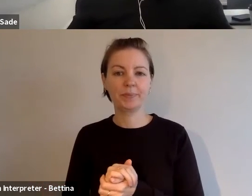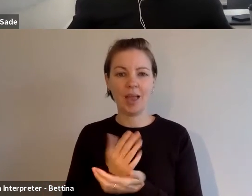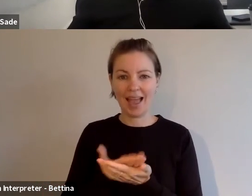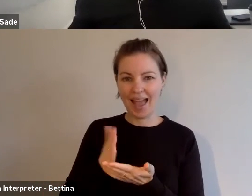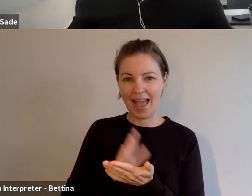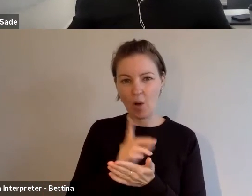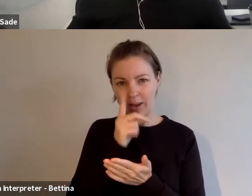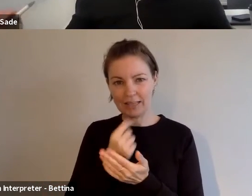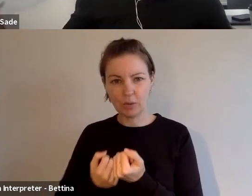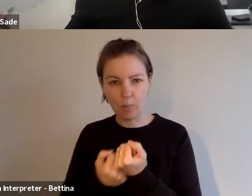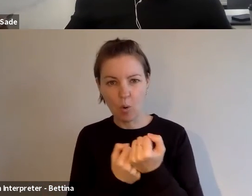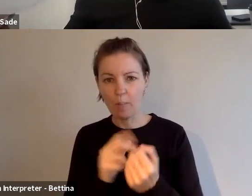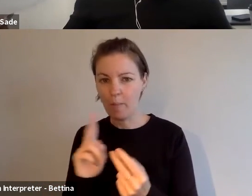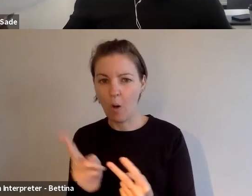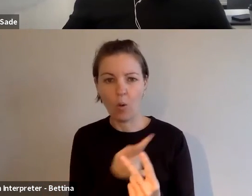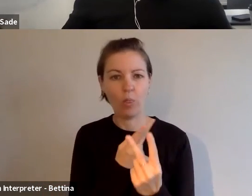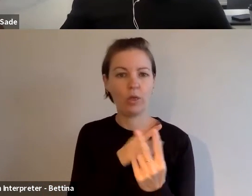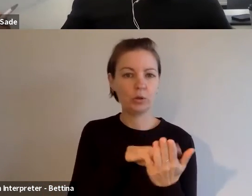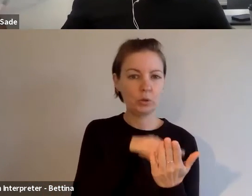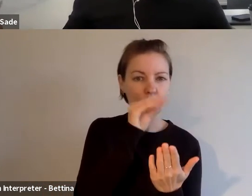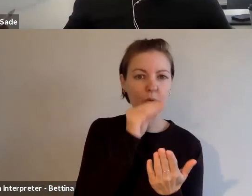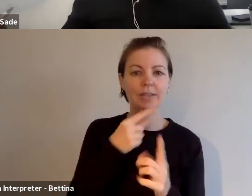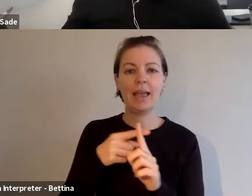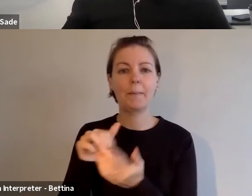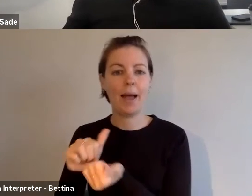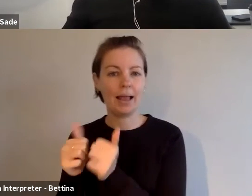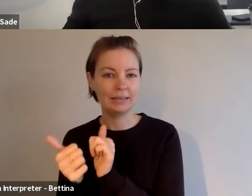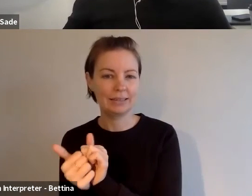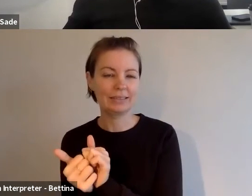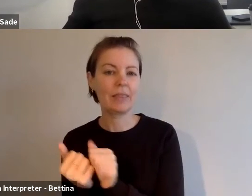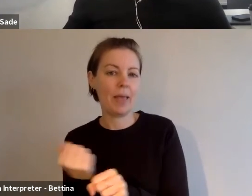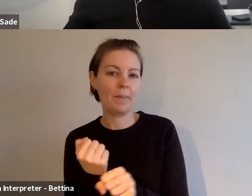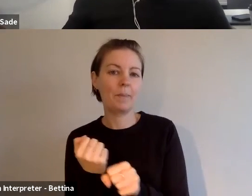partners through these, which really makes the difference and makes a successful experience